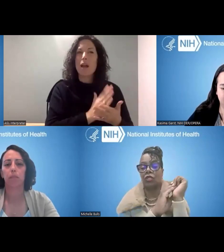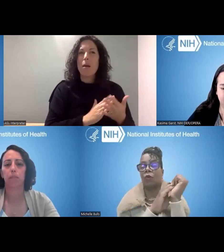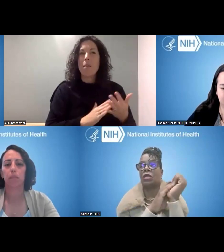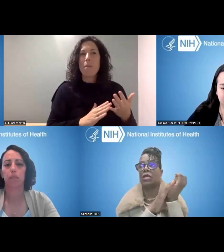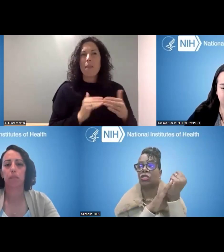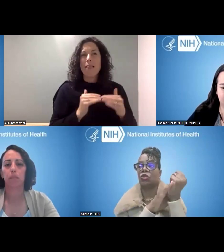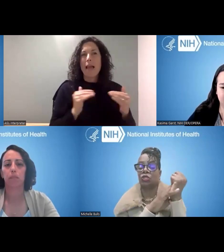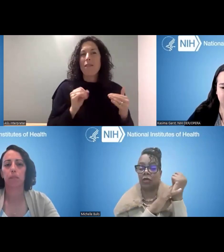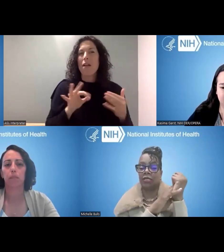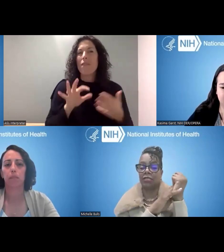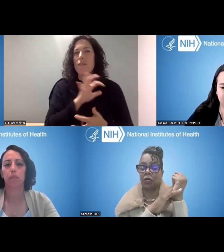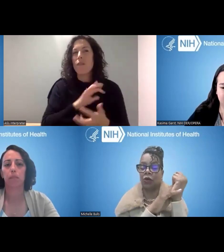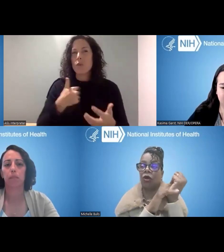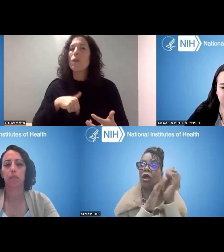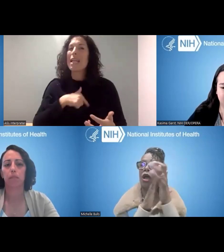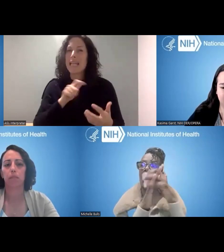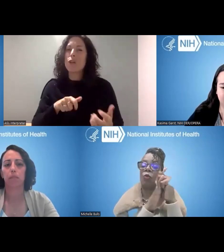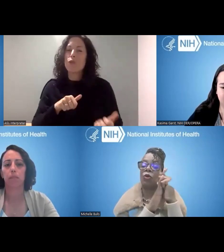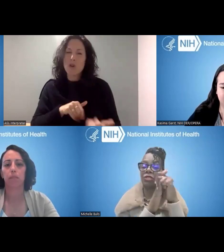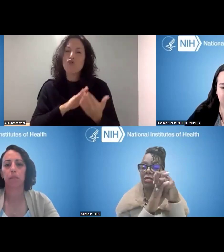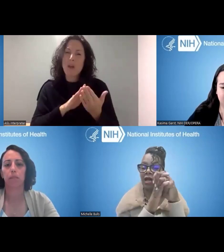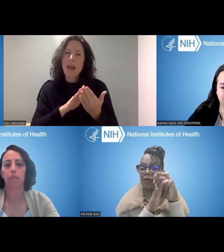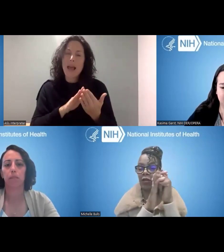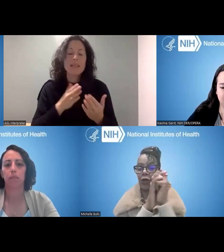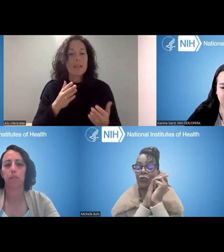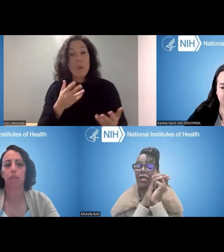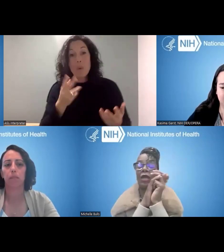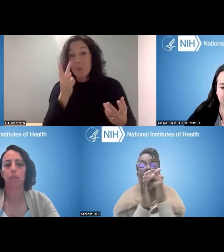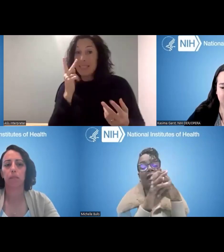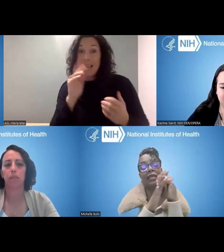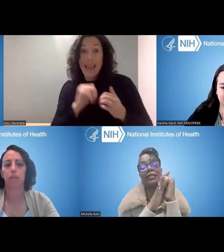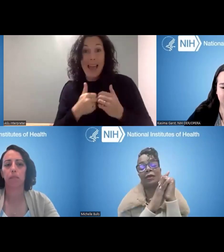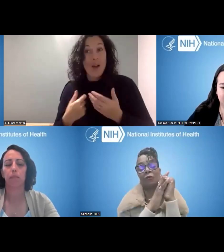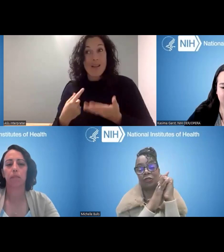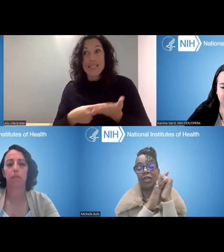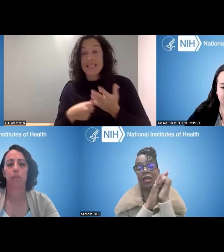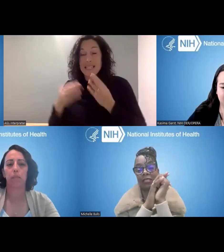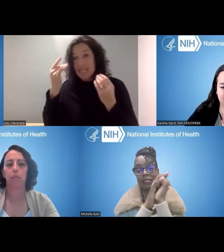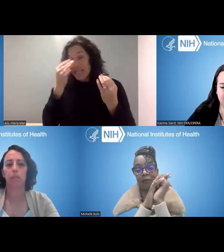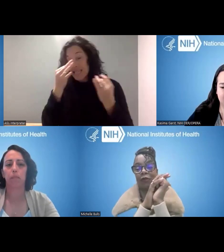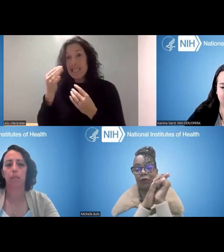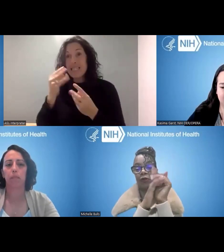that we need to address. So we will see how that goes, and we might end up with a similar ...